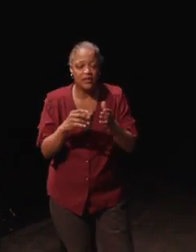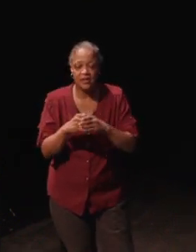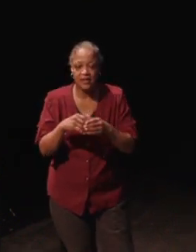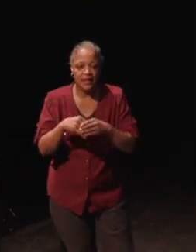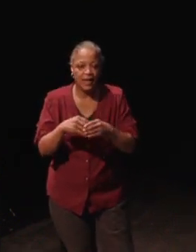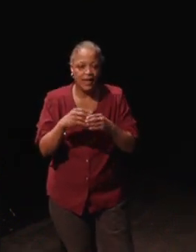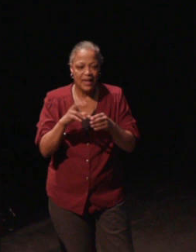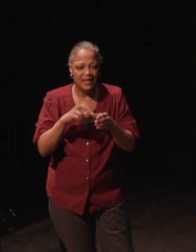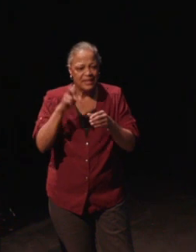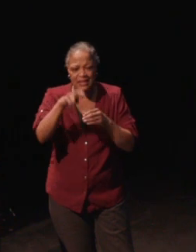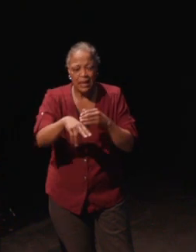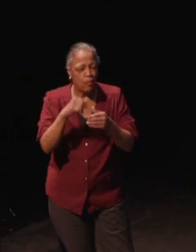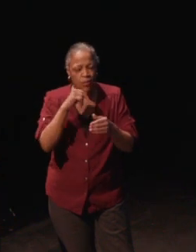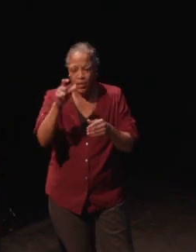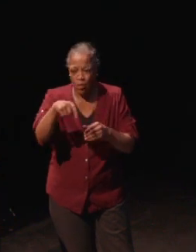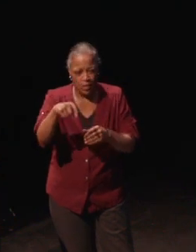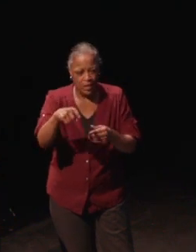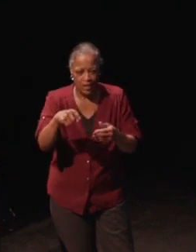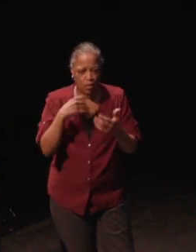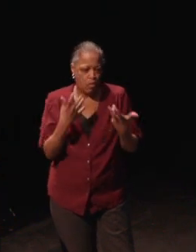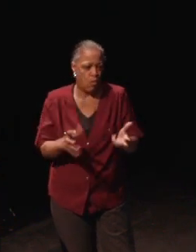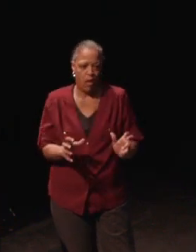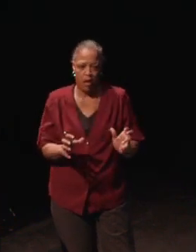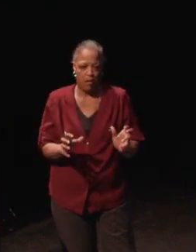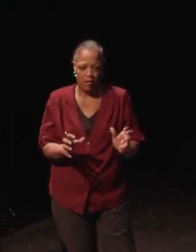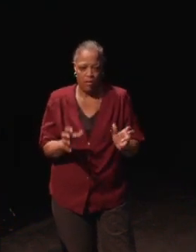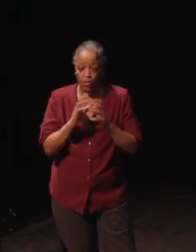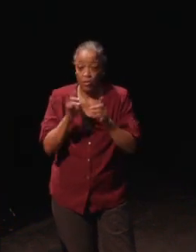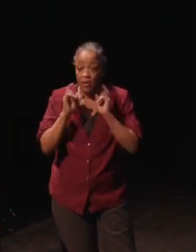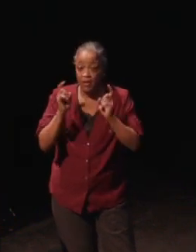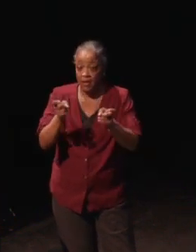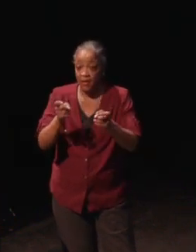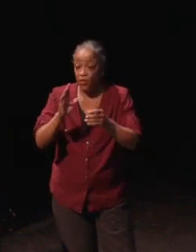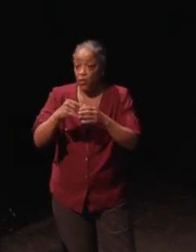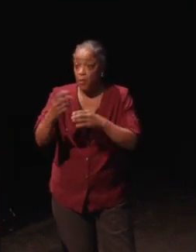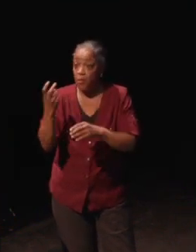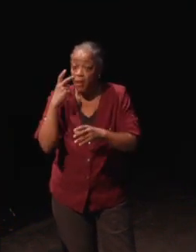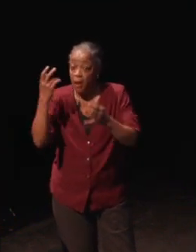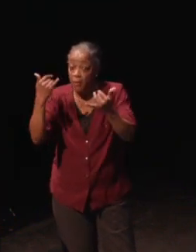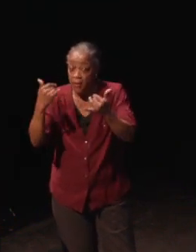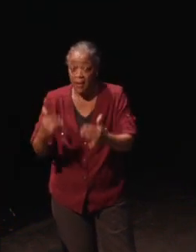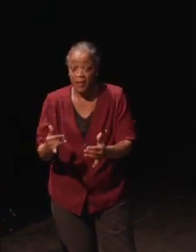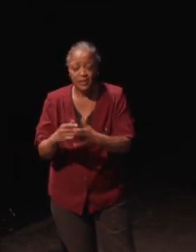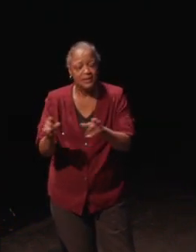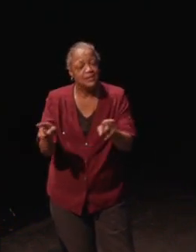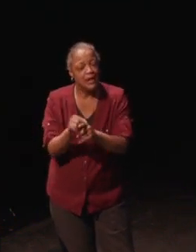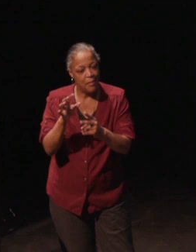the UI that they don't need right now or don't want, and you can give your blind players the same option.